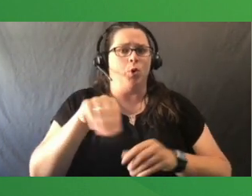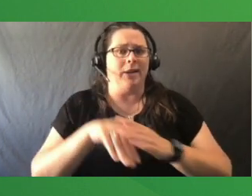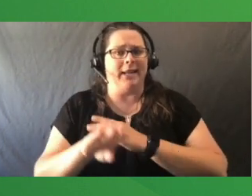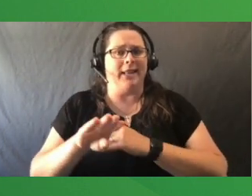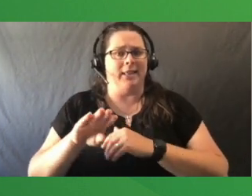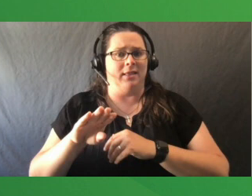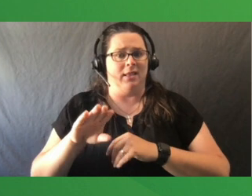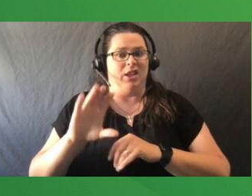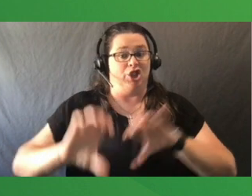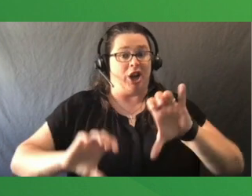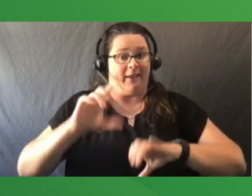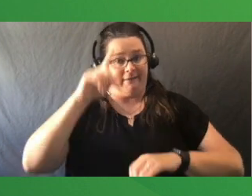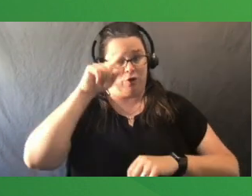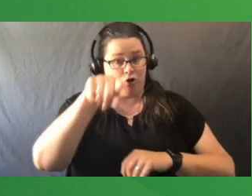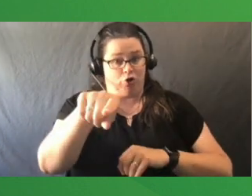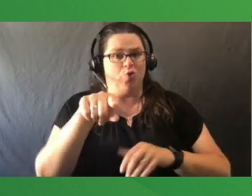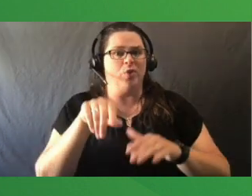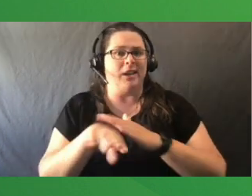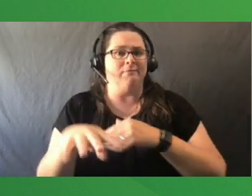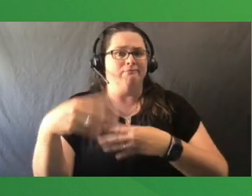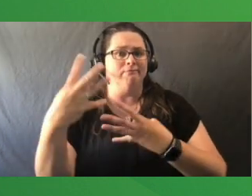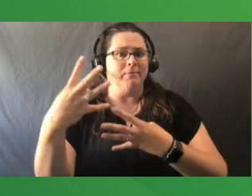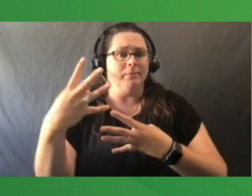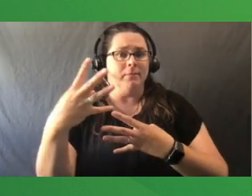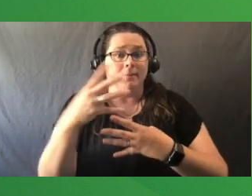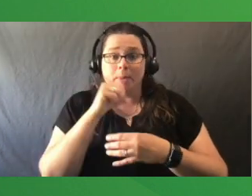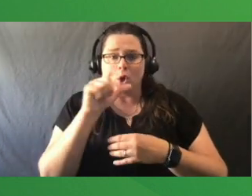access it, but don't feel like you have to keep going to that.